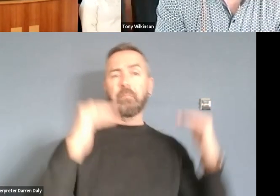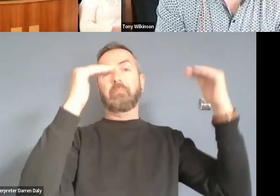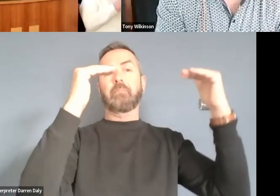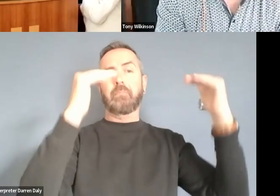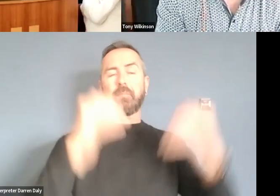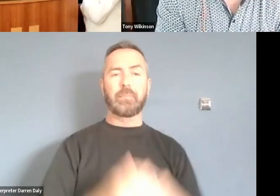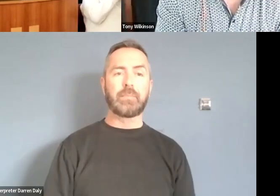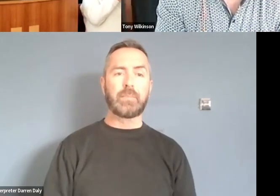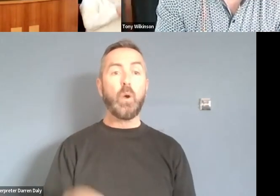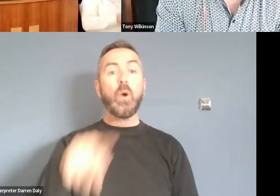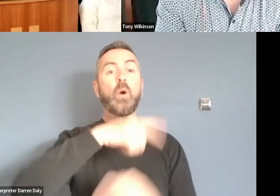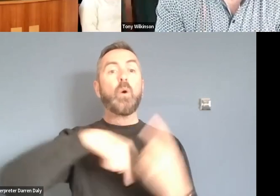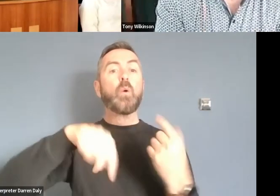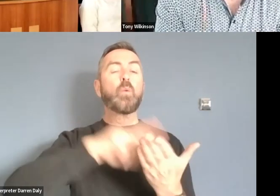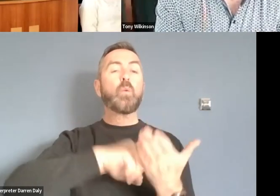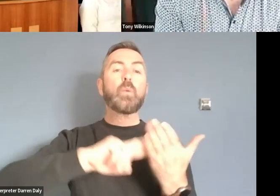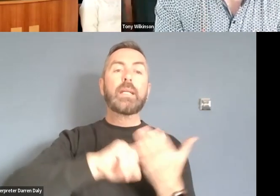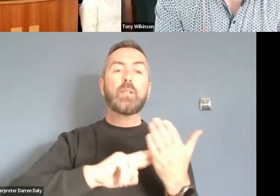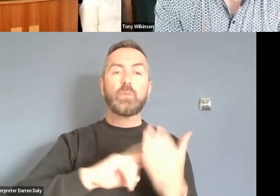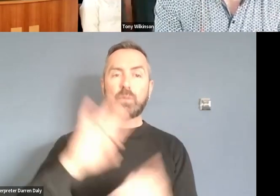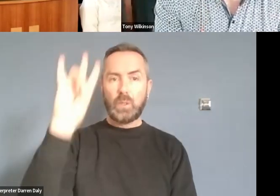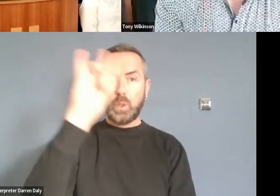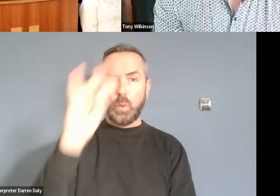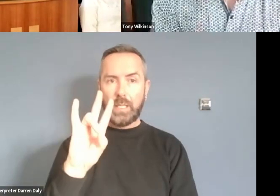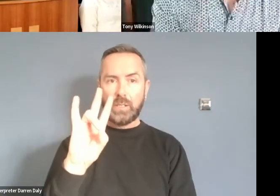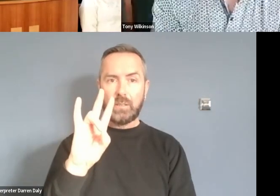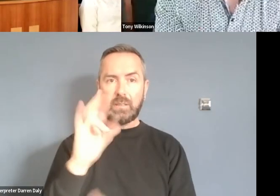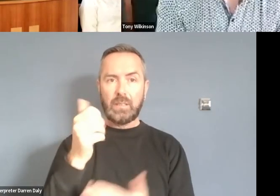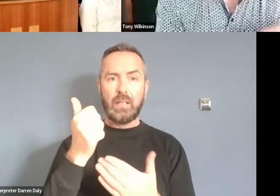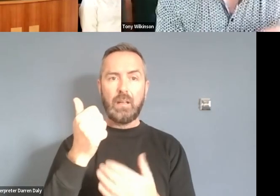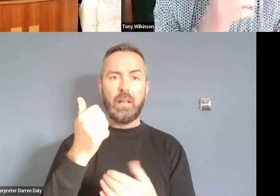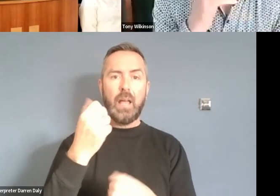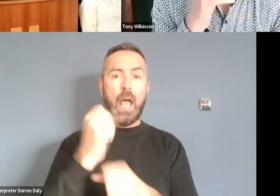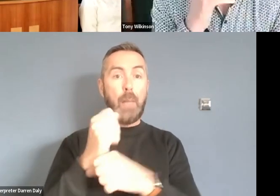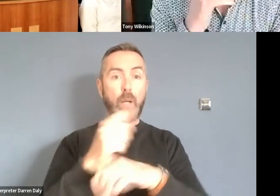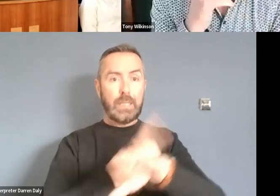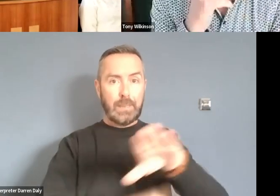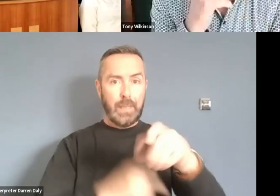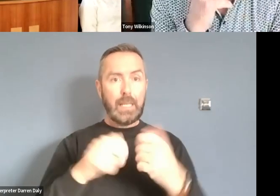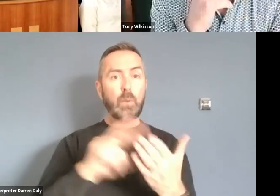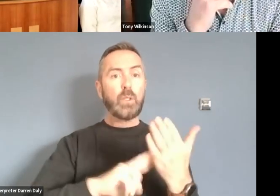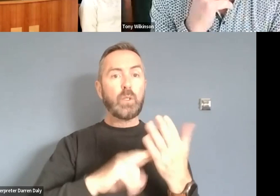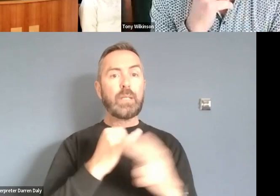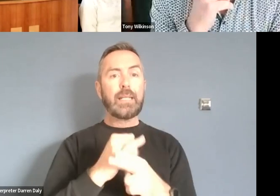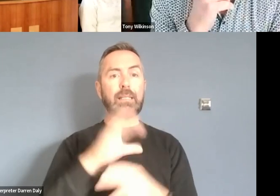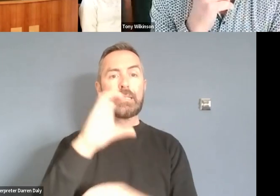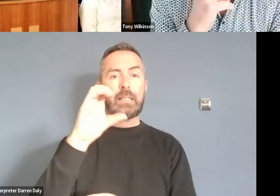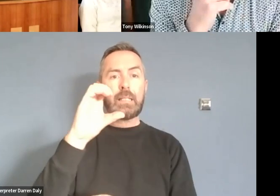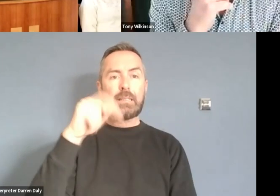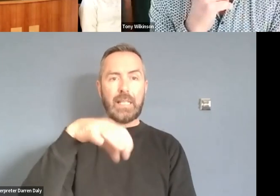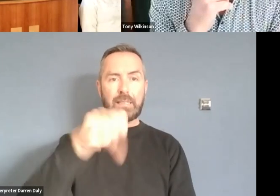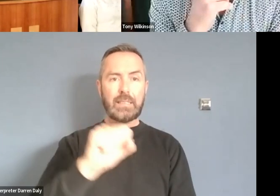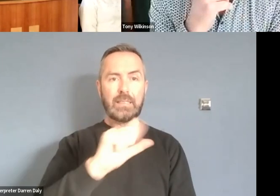We used the questions around disability that were used in census 2022, and for